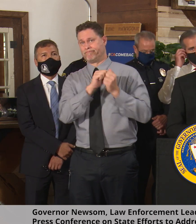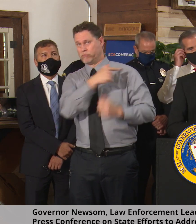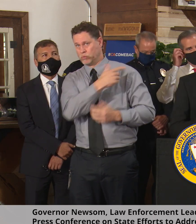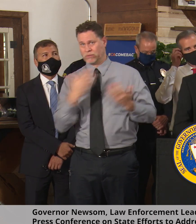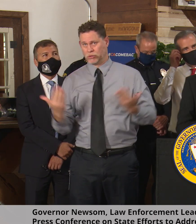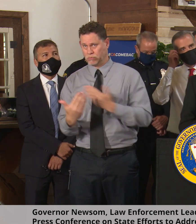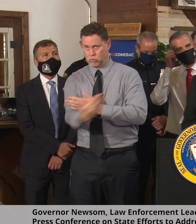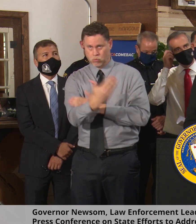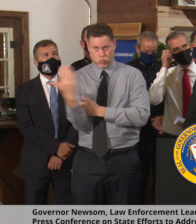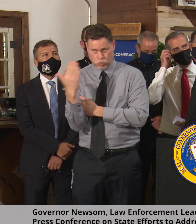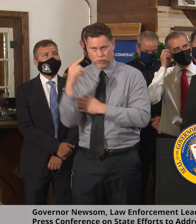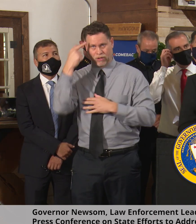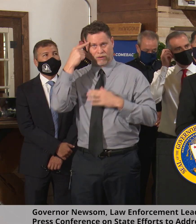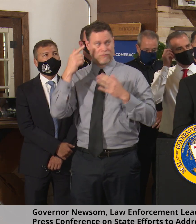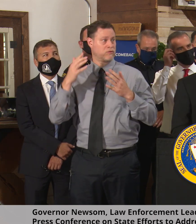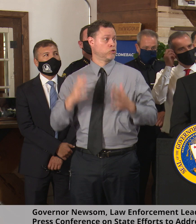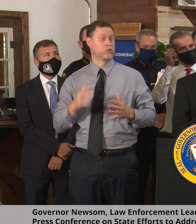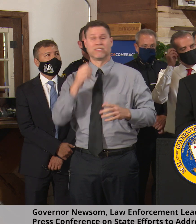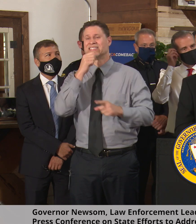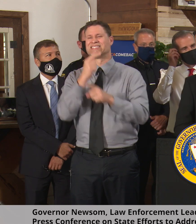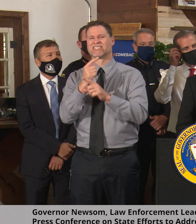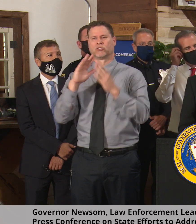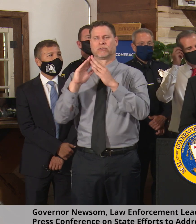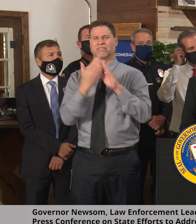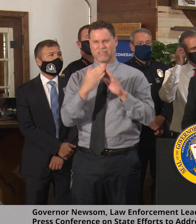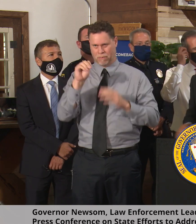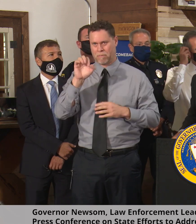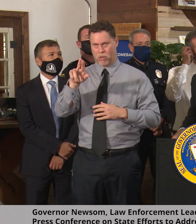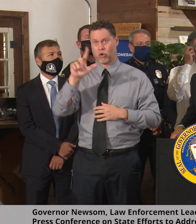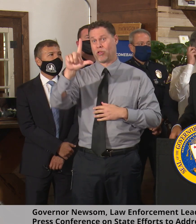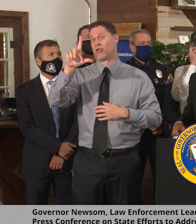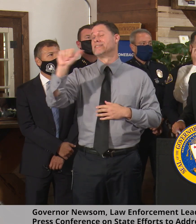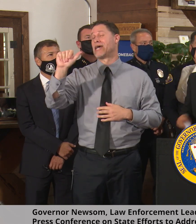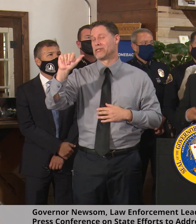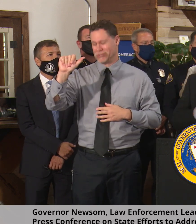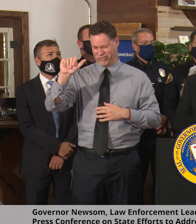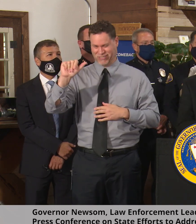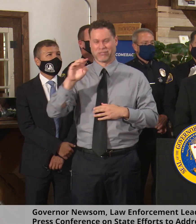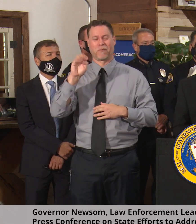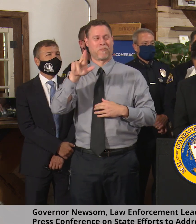and that is the governor of our sister city, the mayor of Los Angeles, mayor Garcetti.